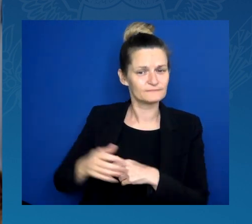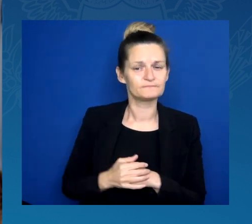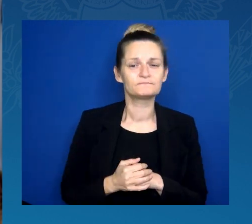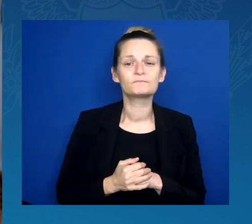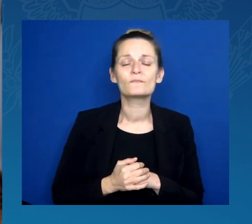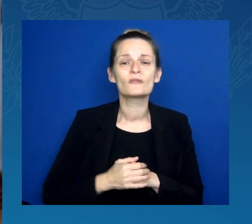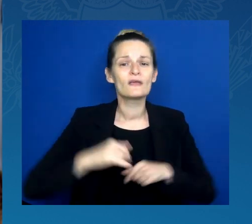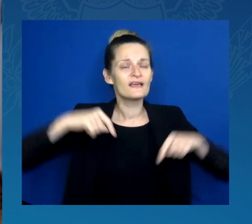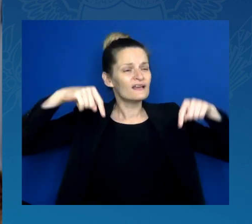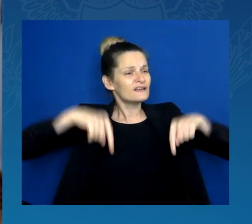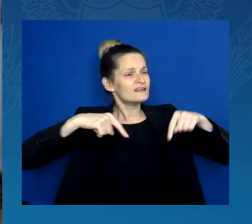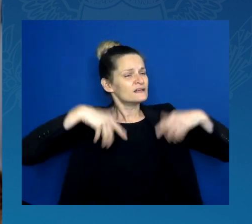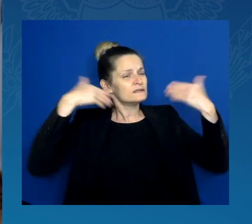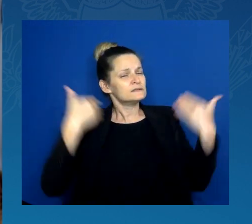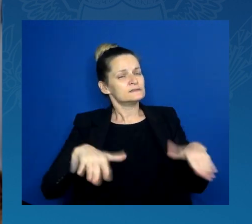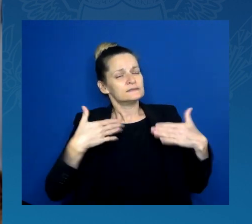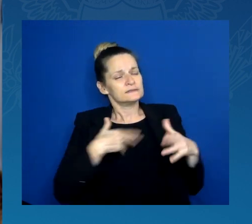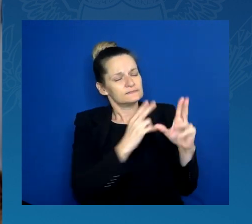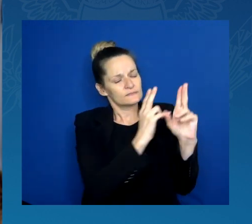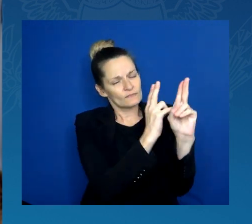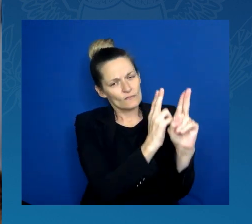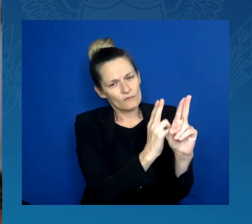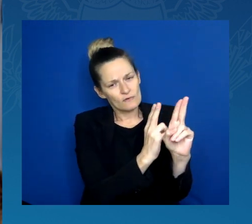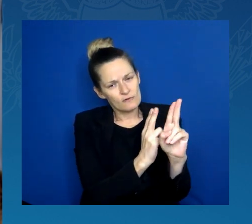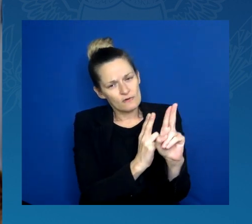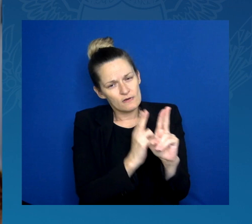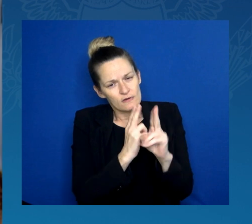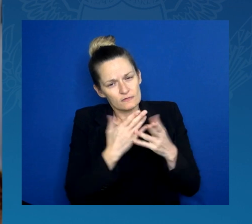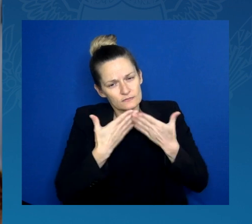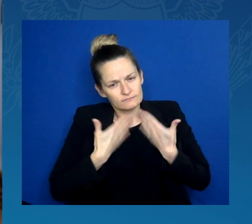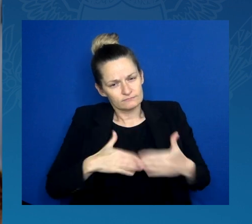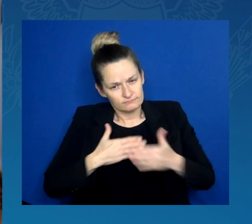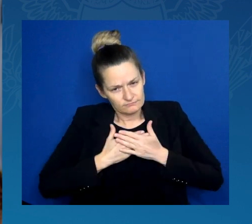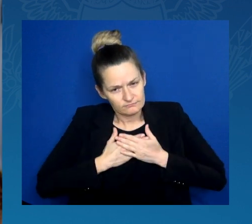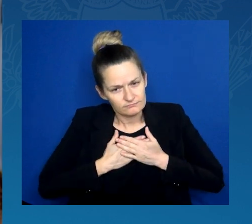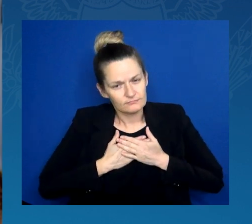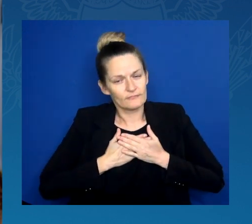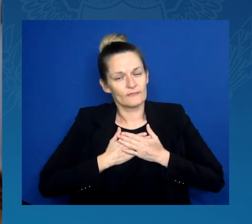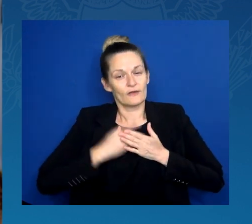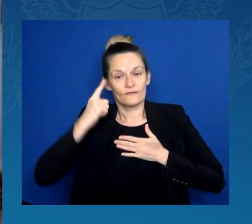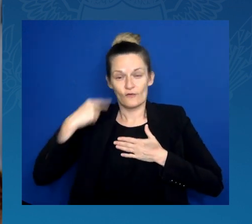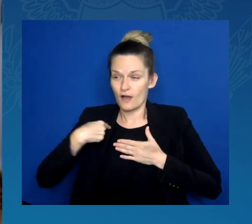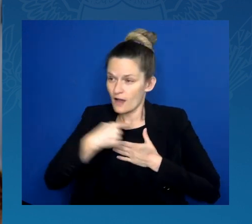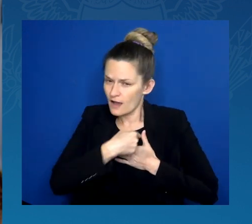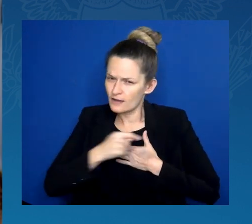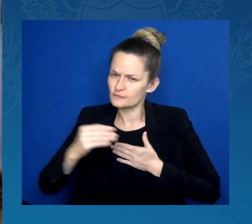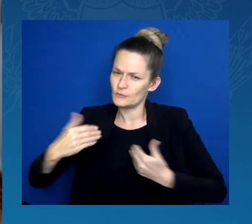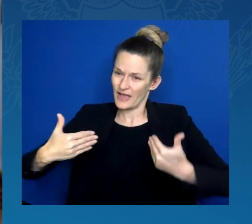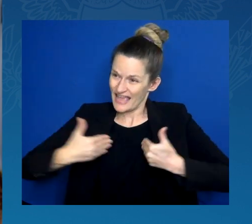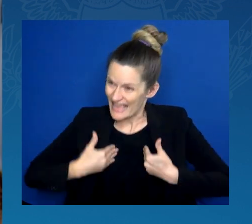For us to have the vice president joining us today. And I'd love you to help me welcome her.